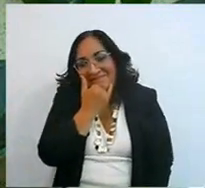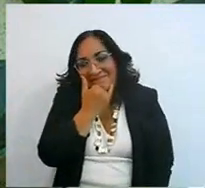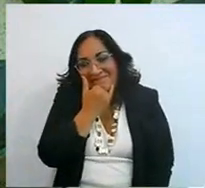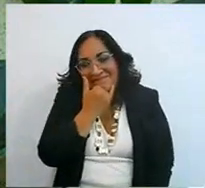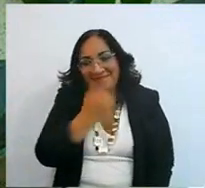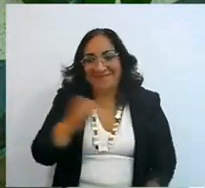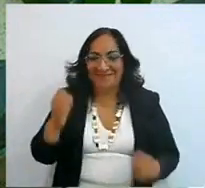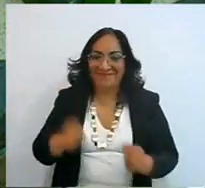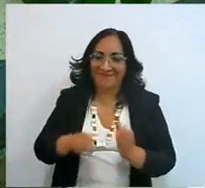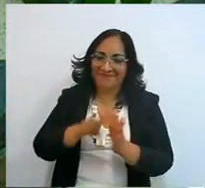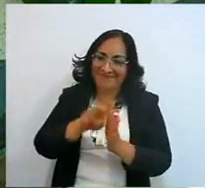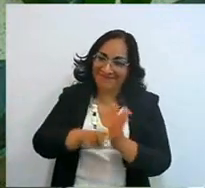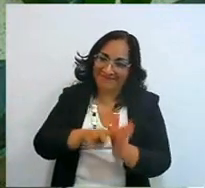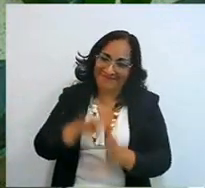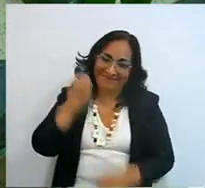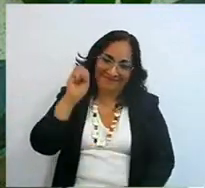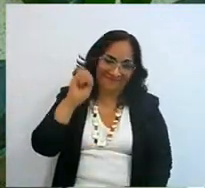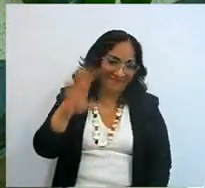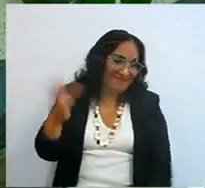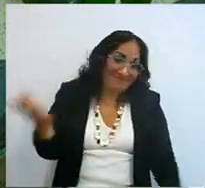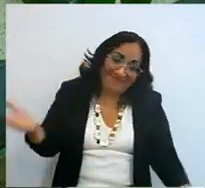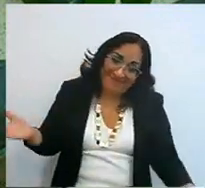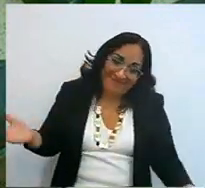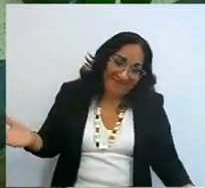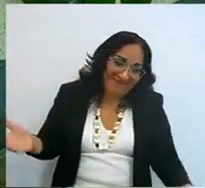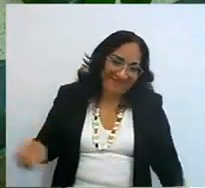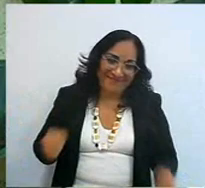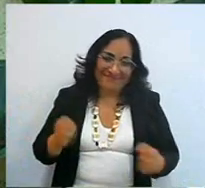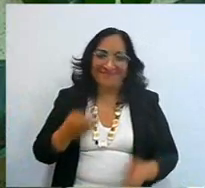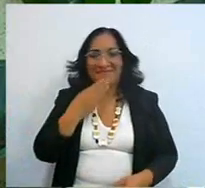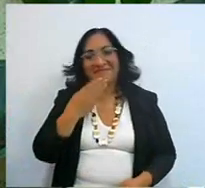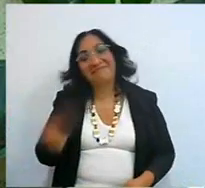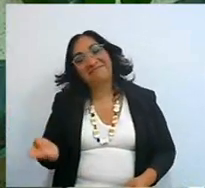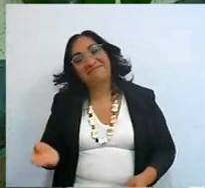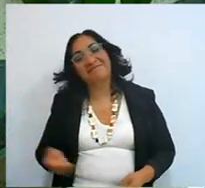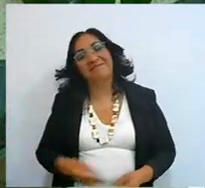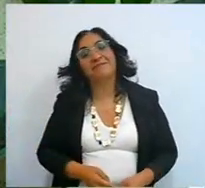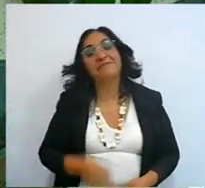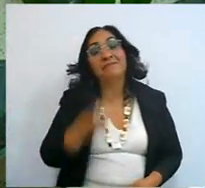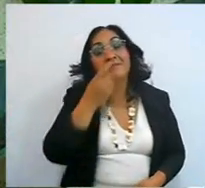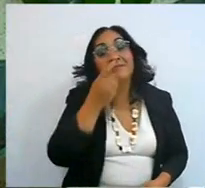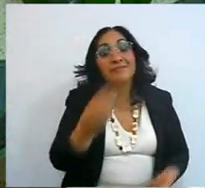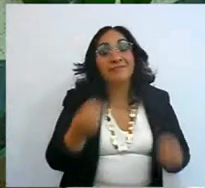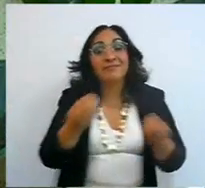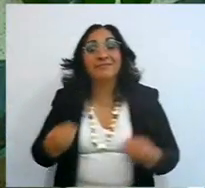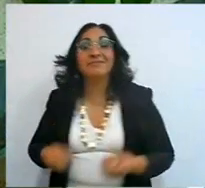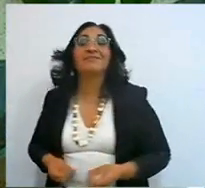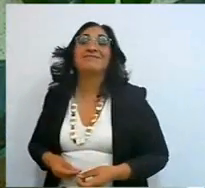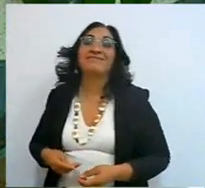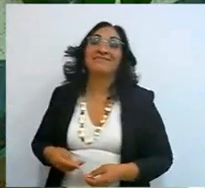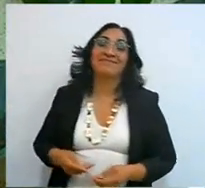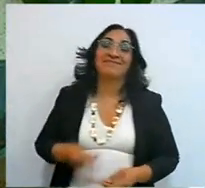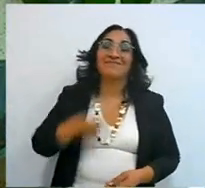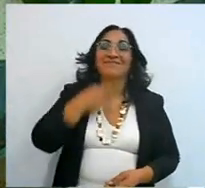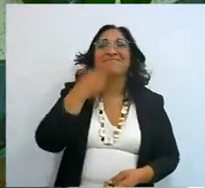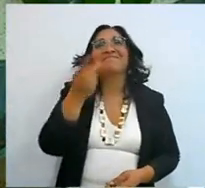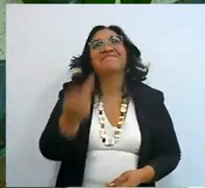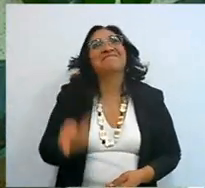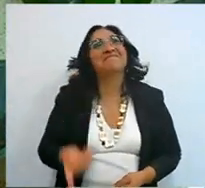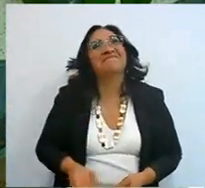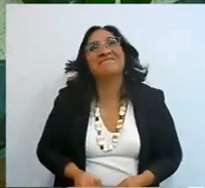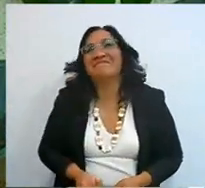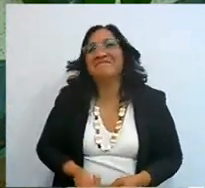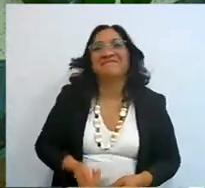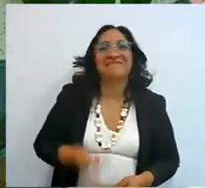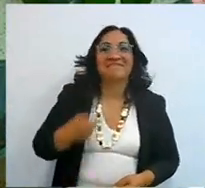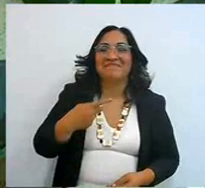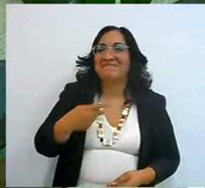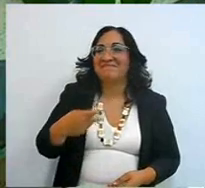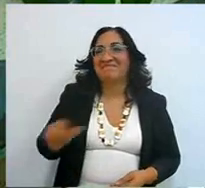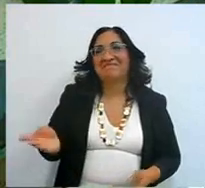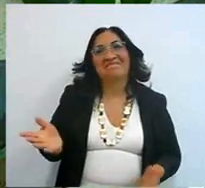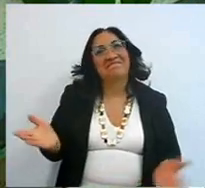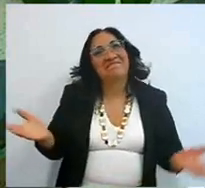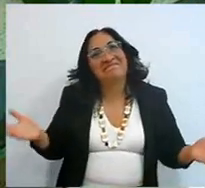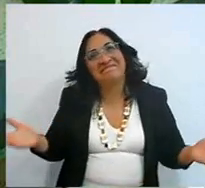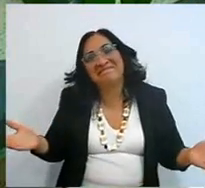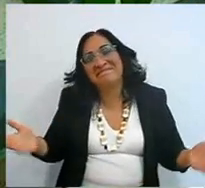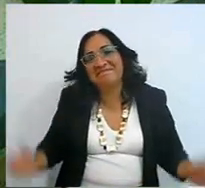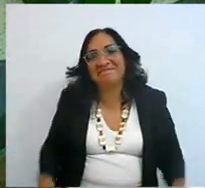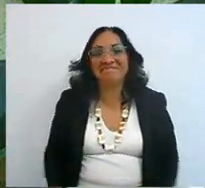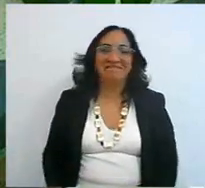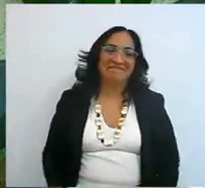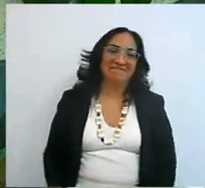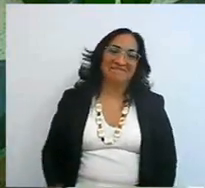no, no, it's fine, well it's that he says a lot of words, but now I can't even defend myself, right?